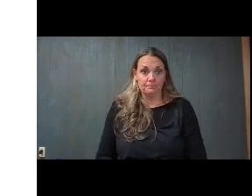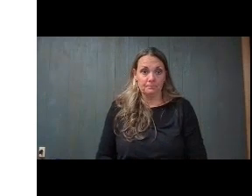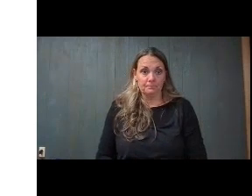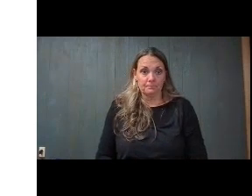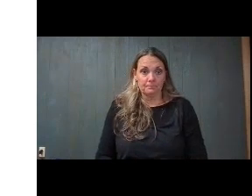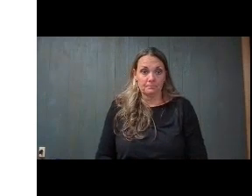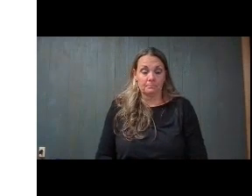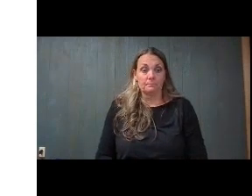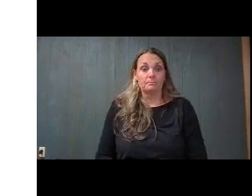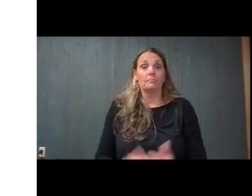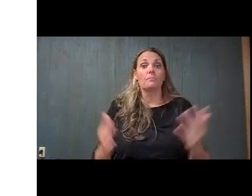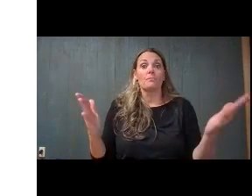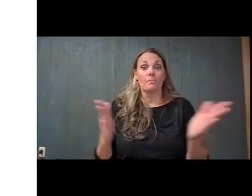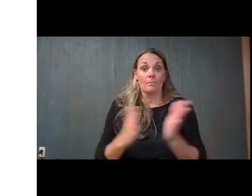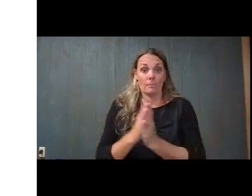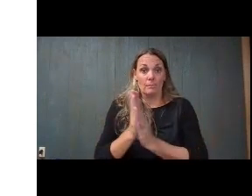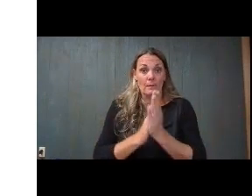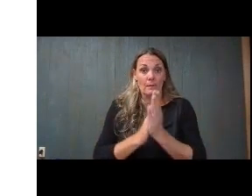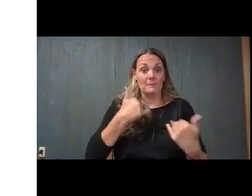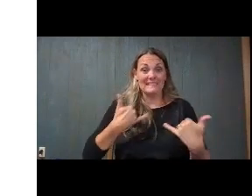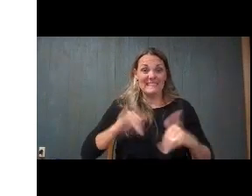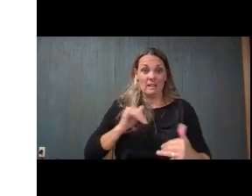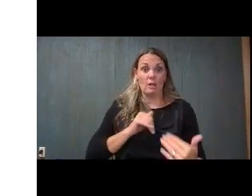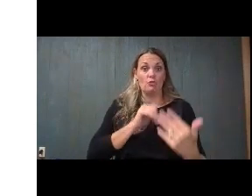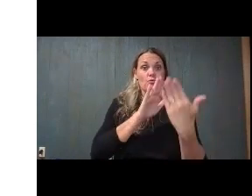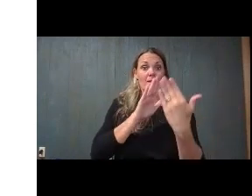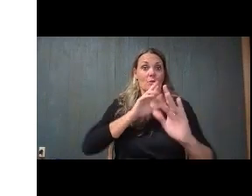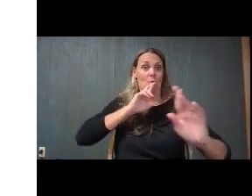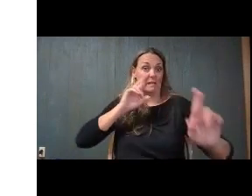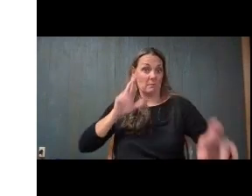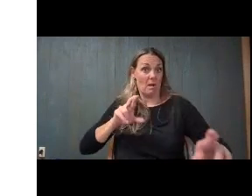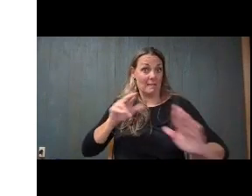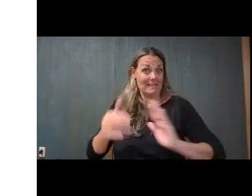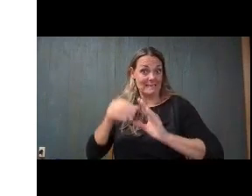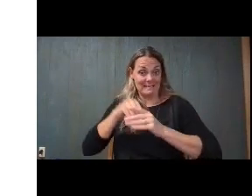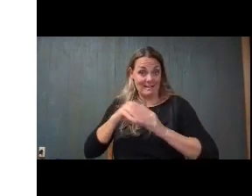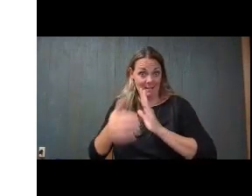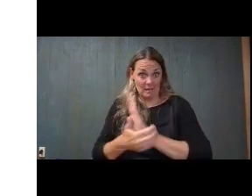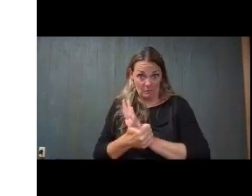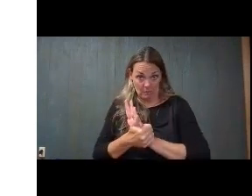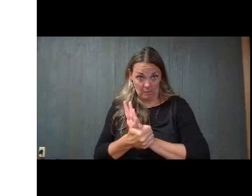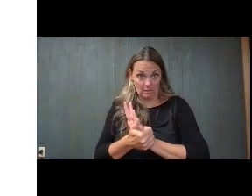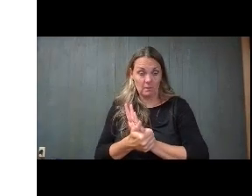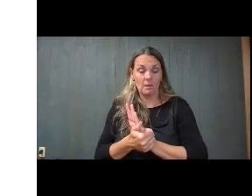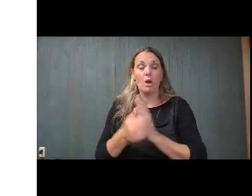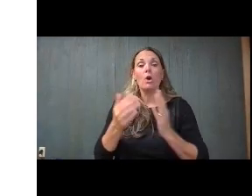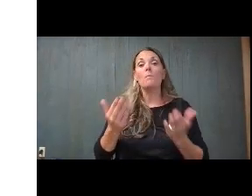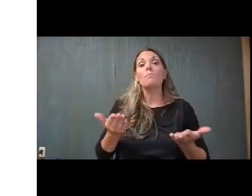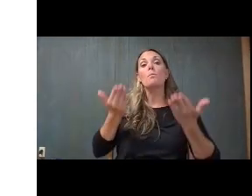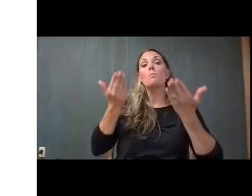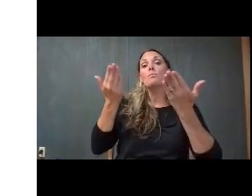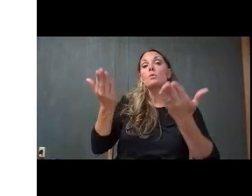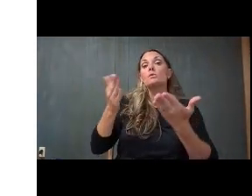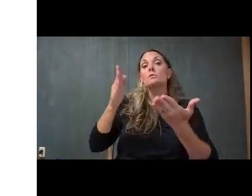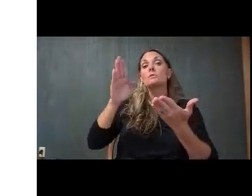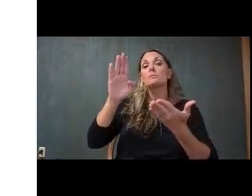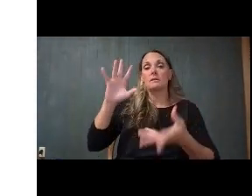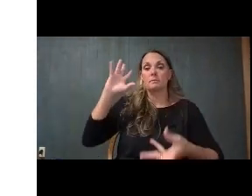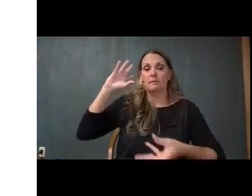So still addressing the response format and attachments. The proposals must be assembled in the following manner